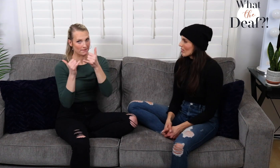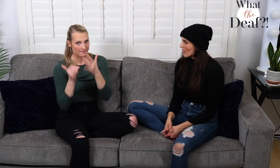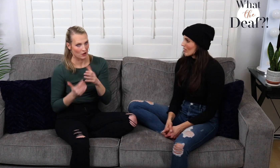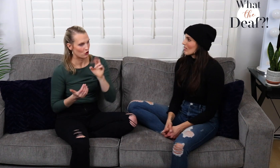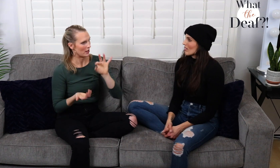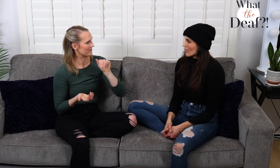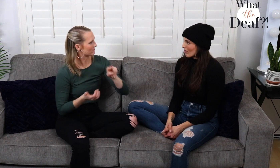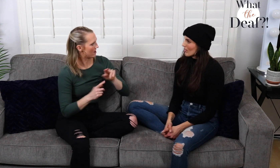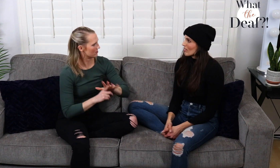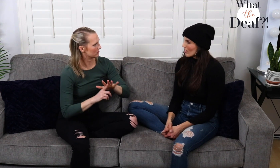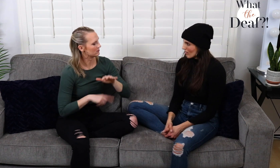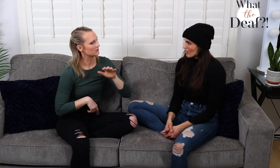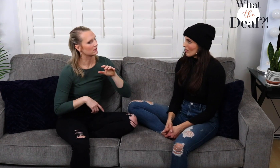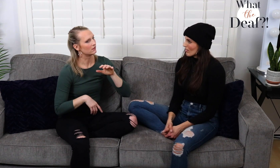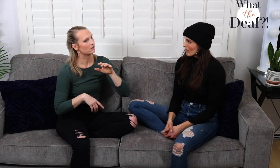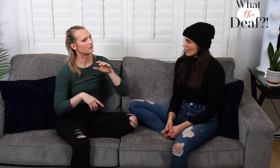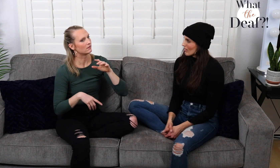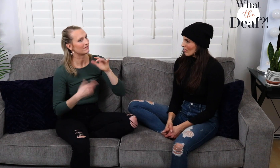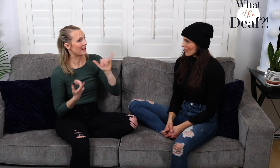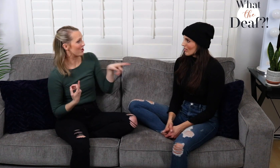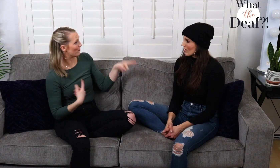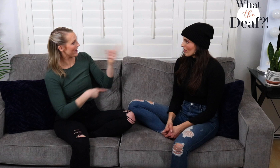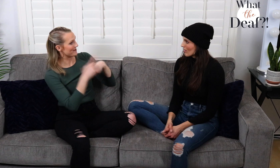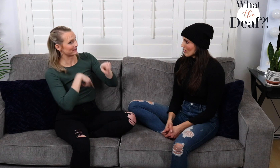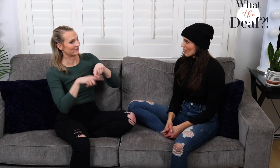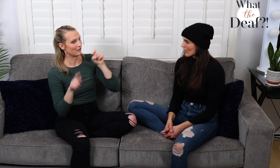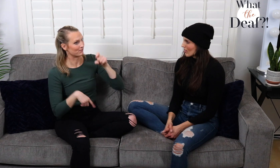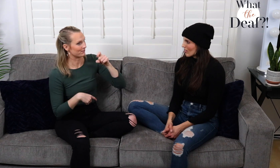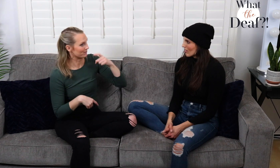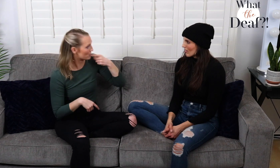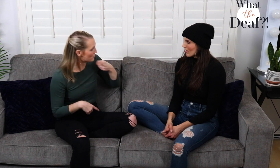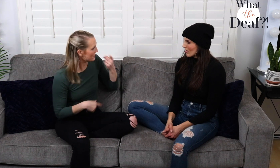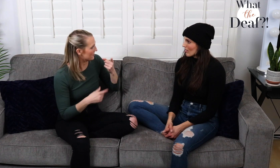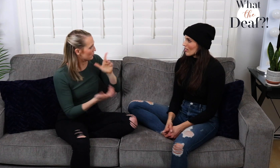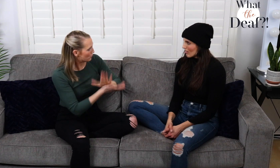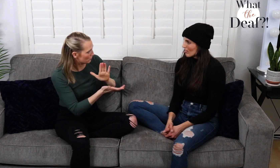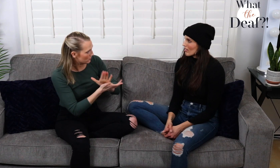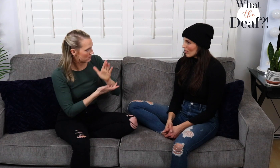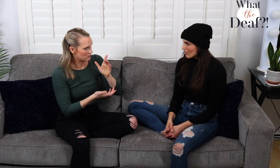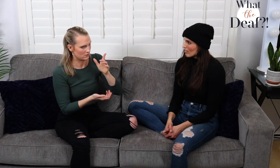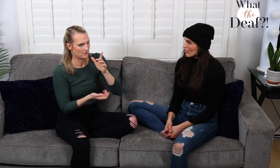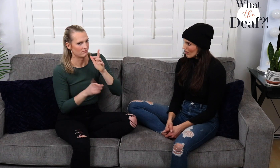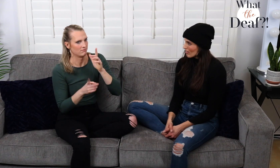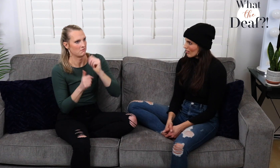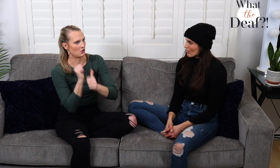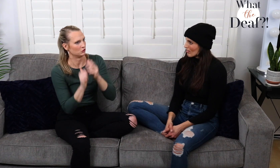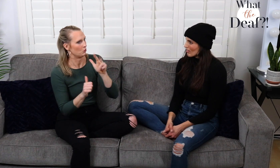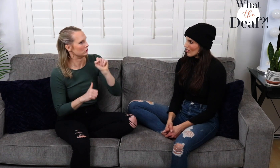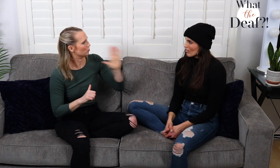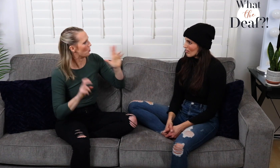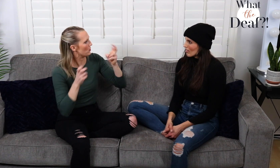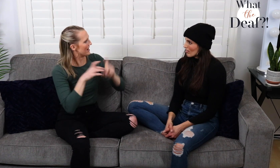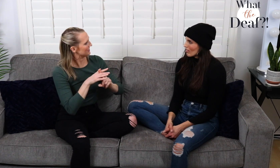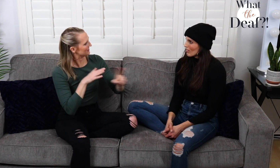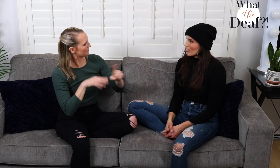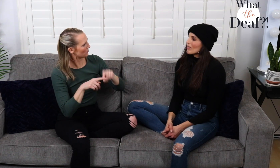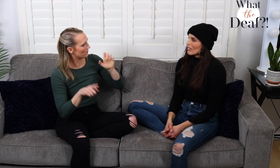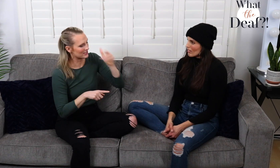you're a player or a fan like you for instance you came from a hearing school and sports was your outlet.